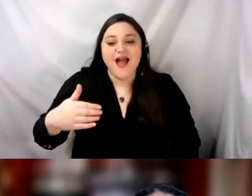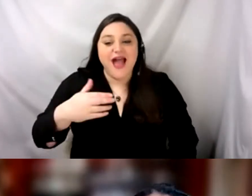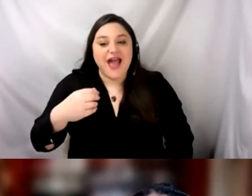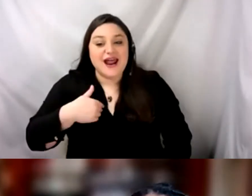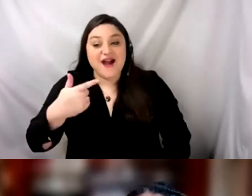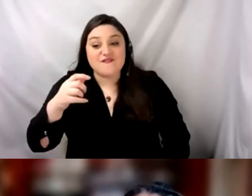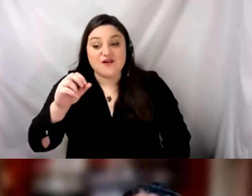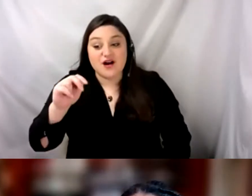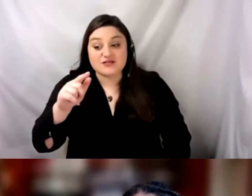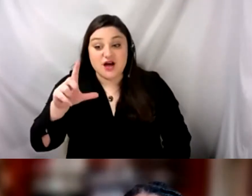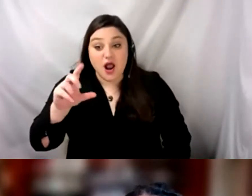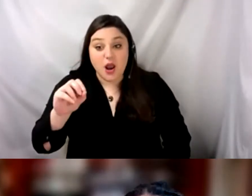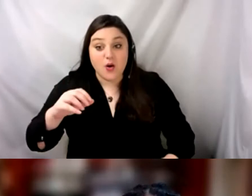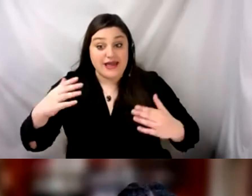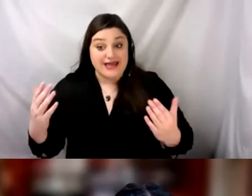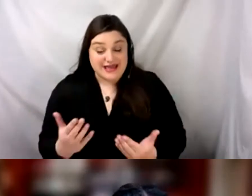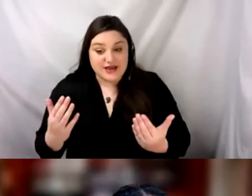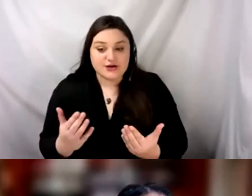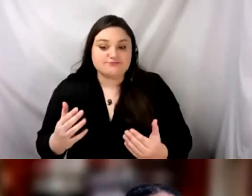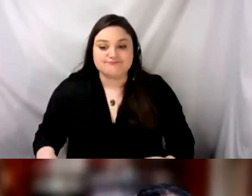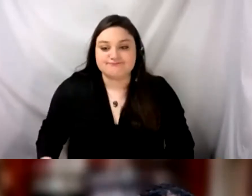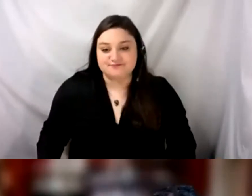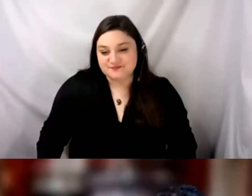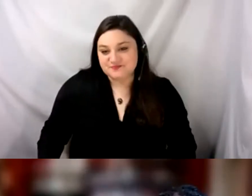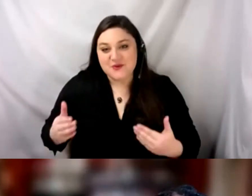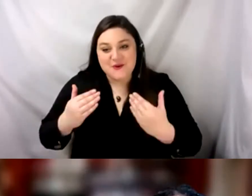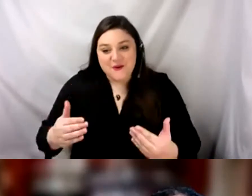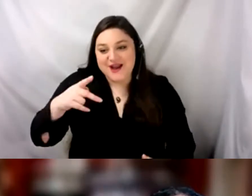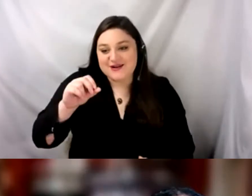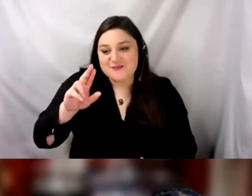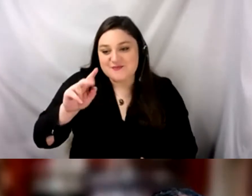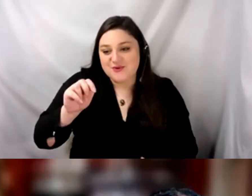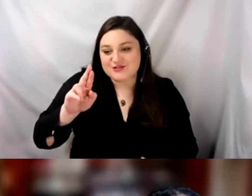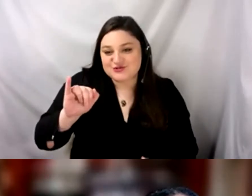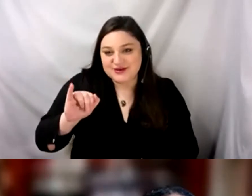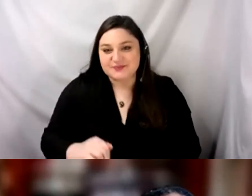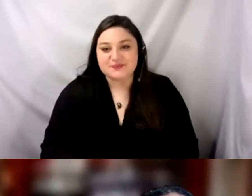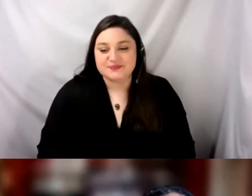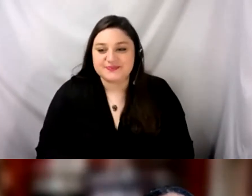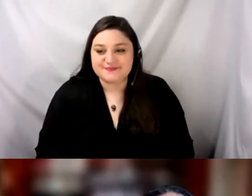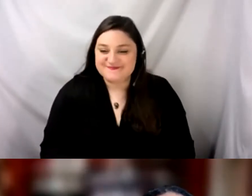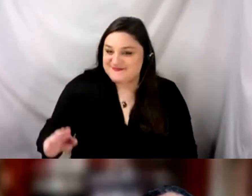4:35. So please keep questions short and to the point. >> Good afternoon